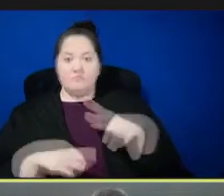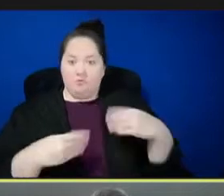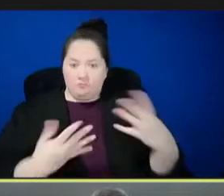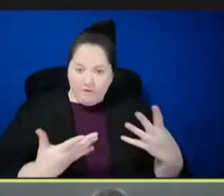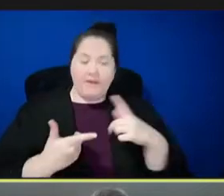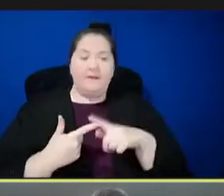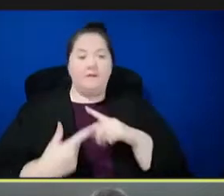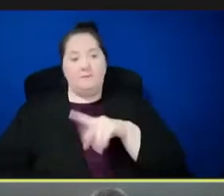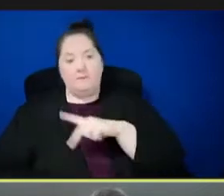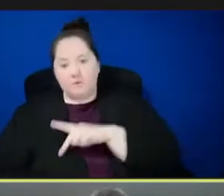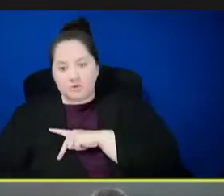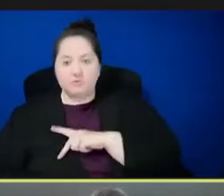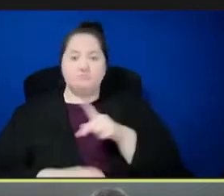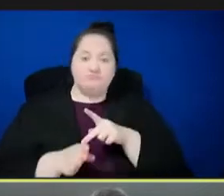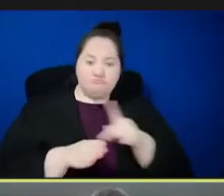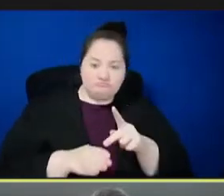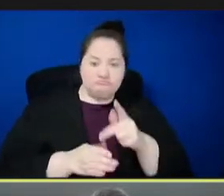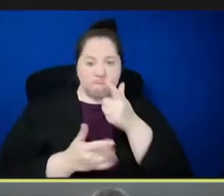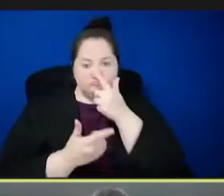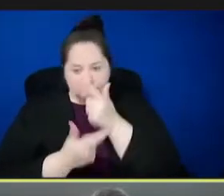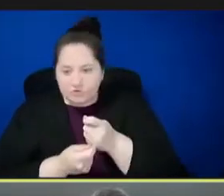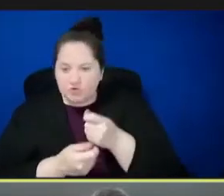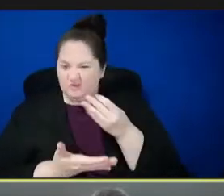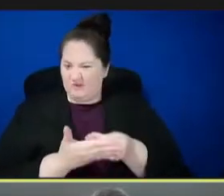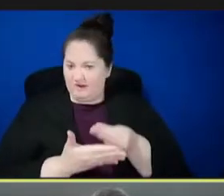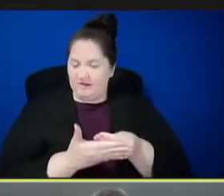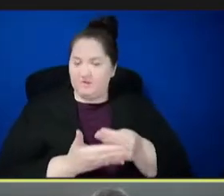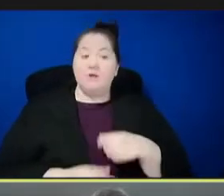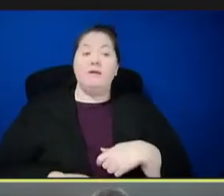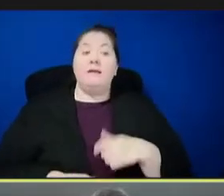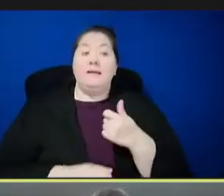interests. Each voting member's financial interest and outside affiliation has been